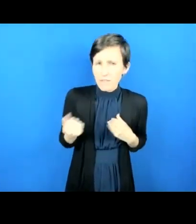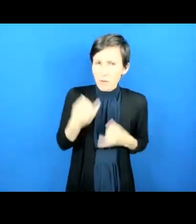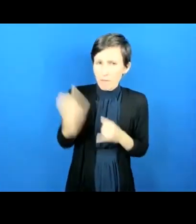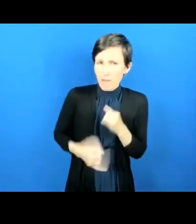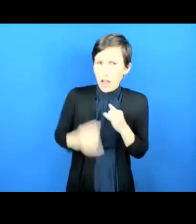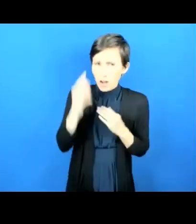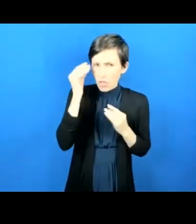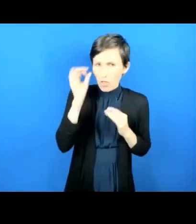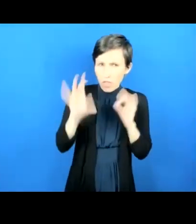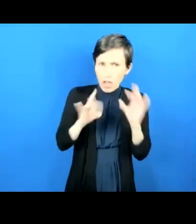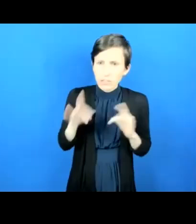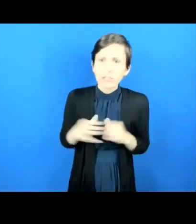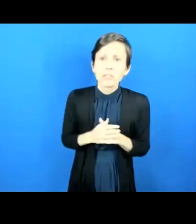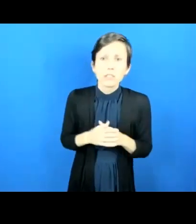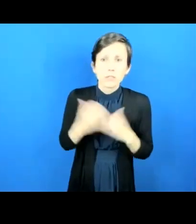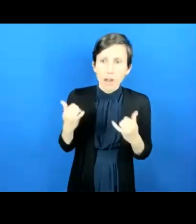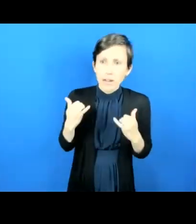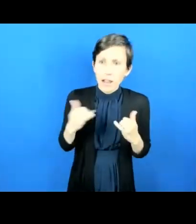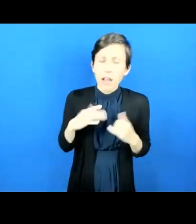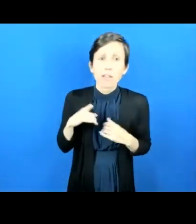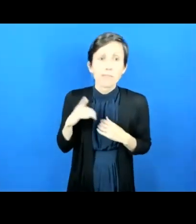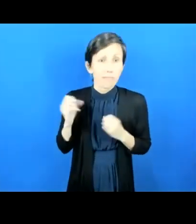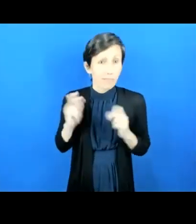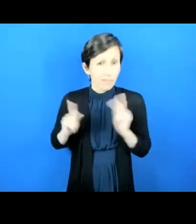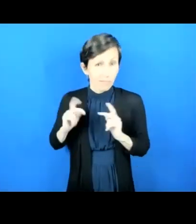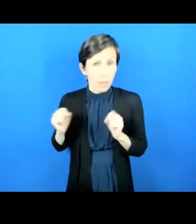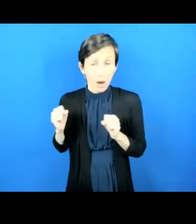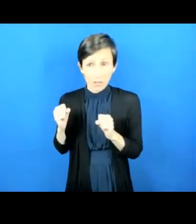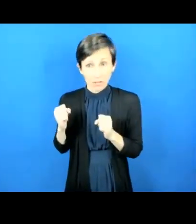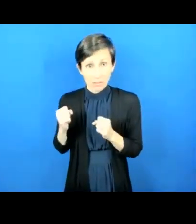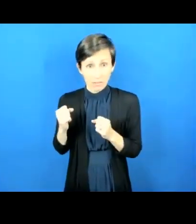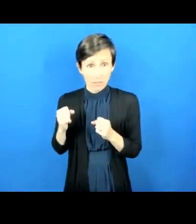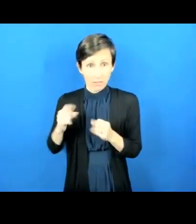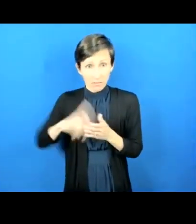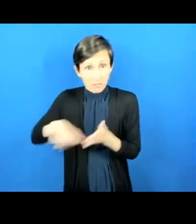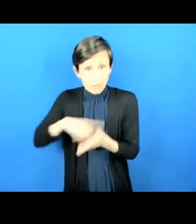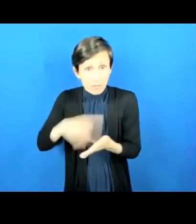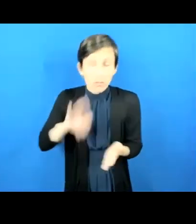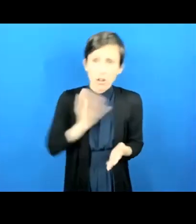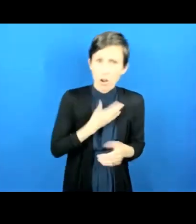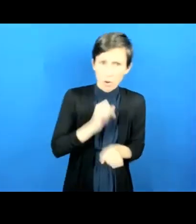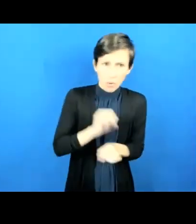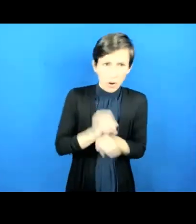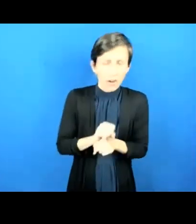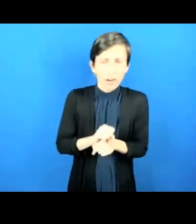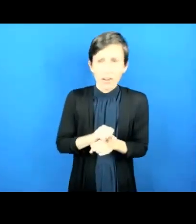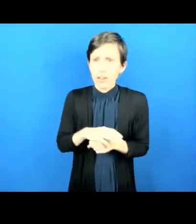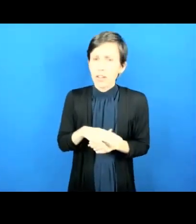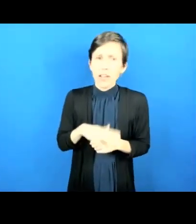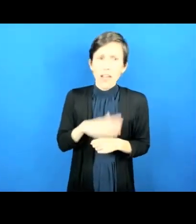where there are attacks on the work of DEI and their that are, that are pervasive and at our own front door.